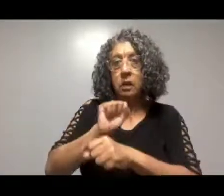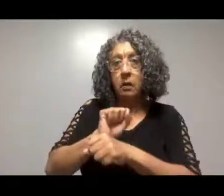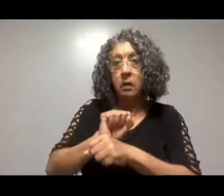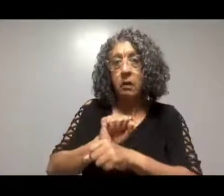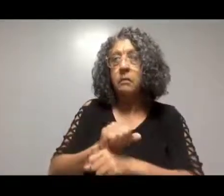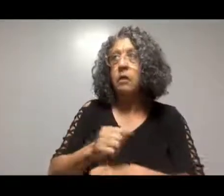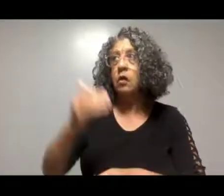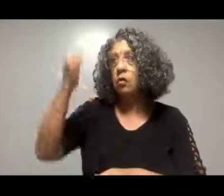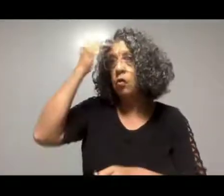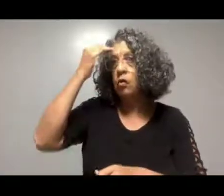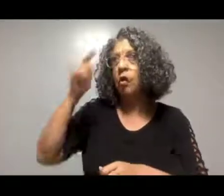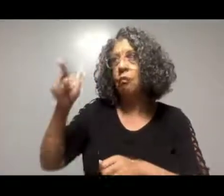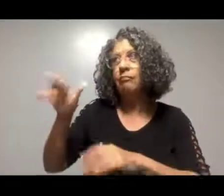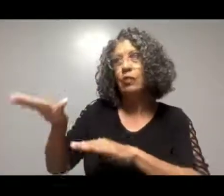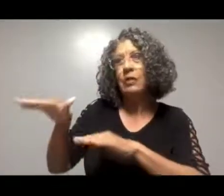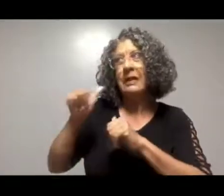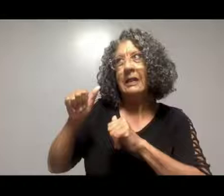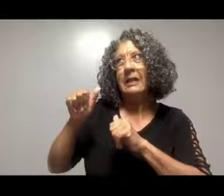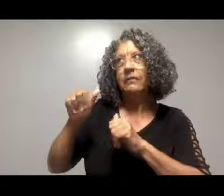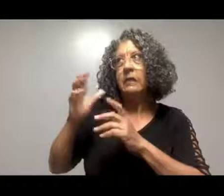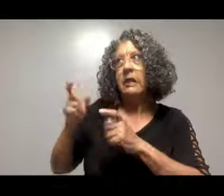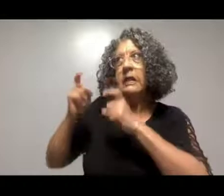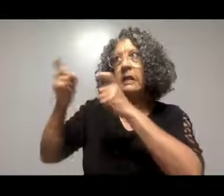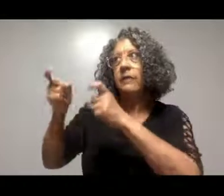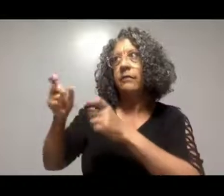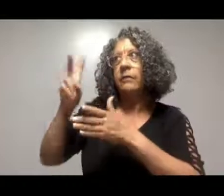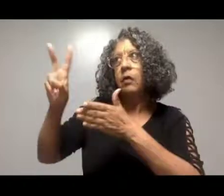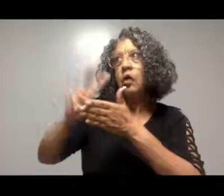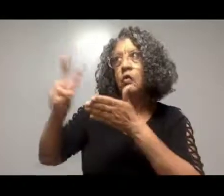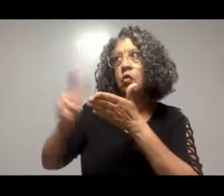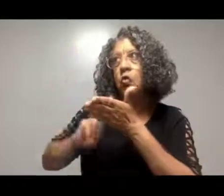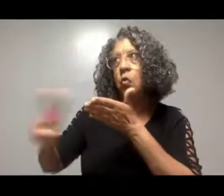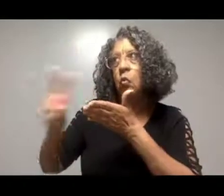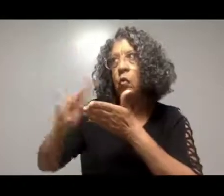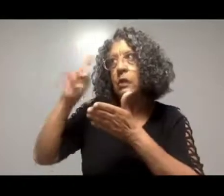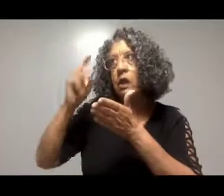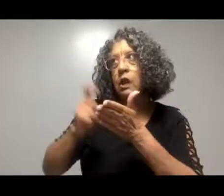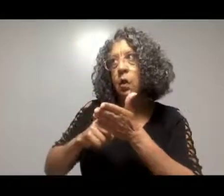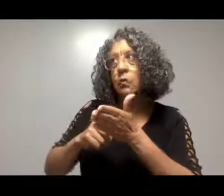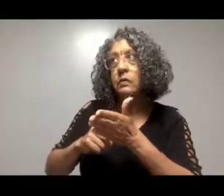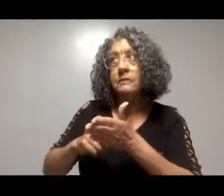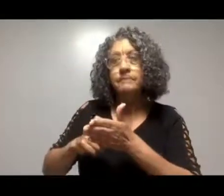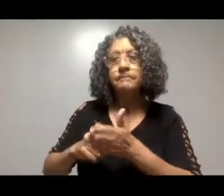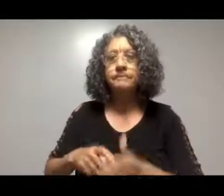you need to let your other your current employer